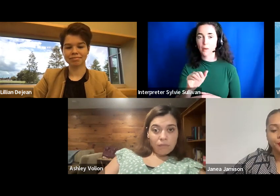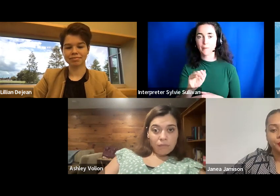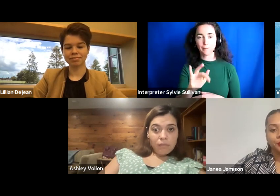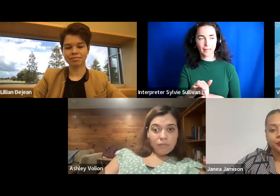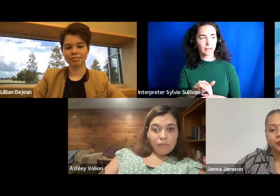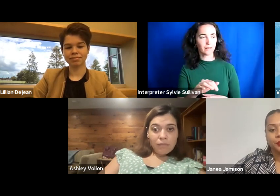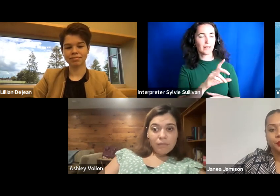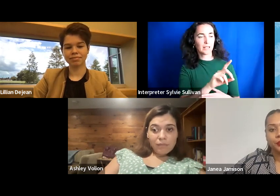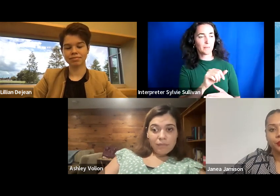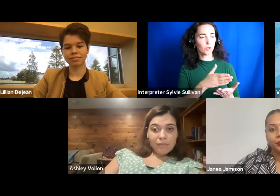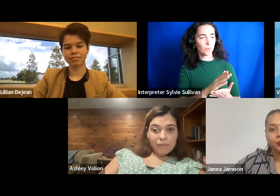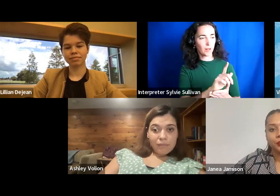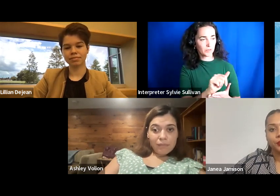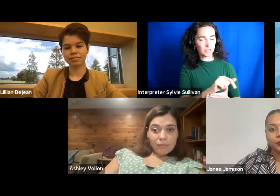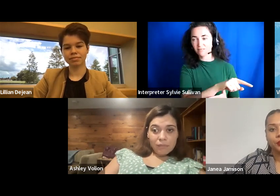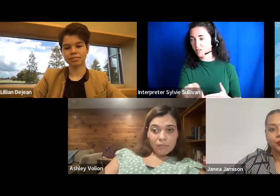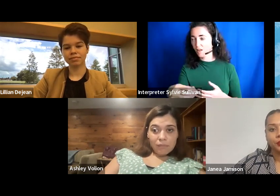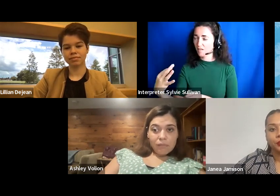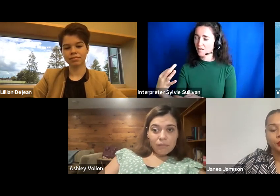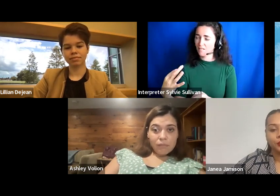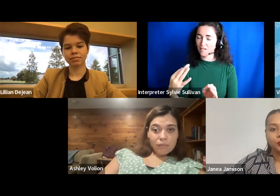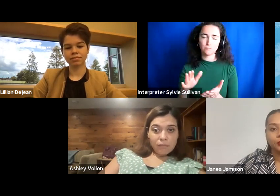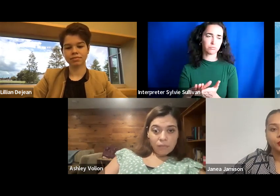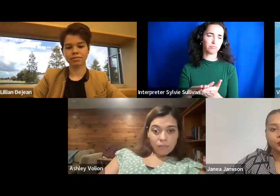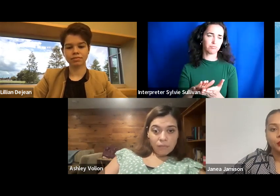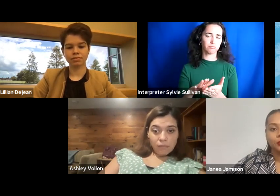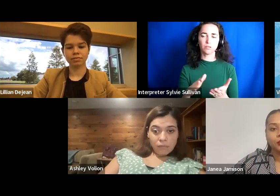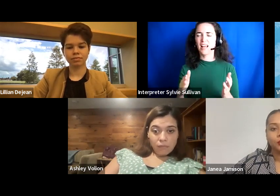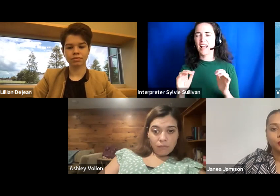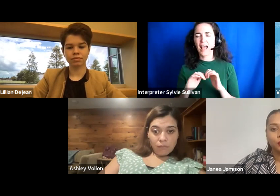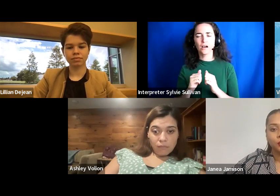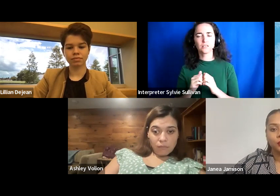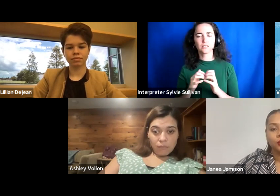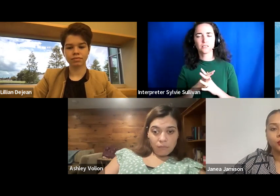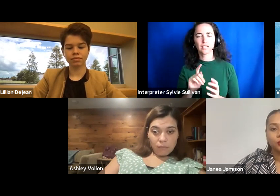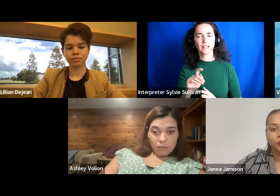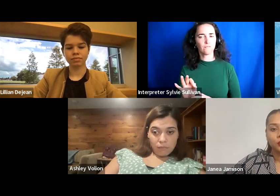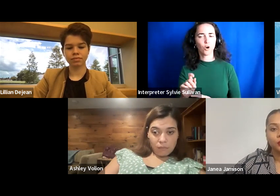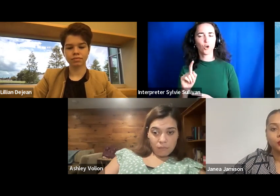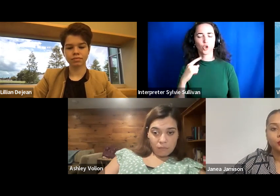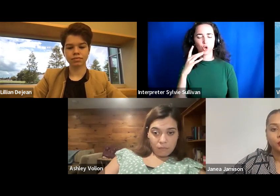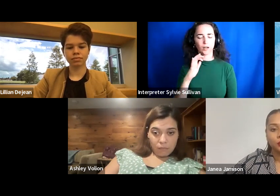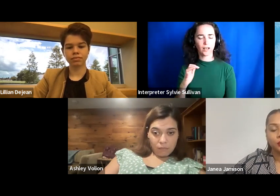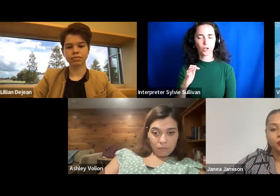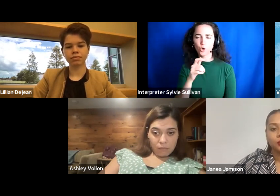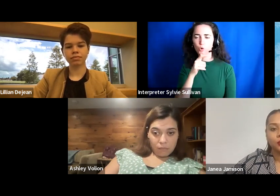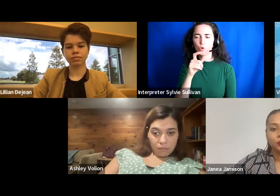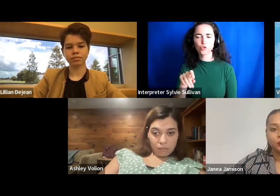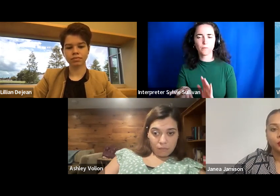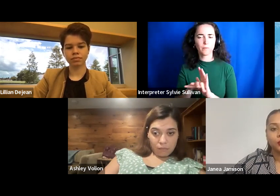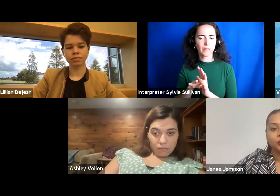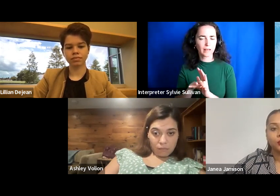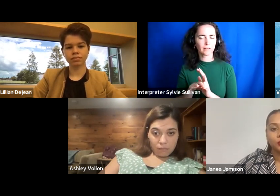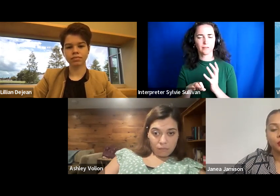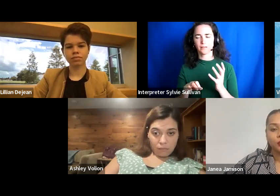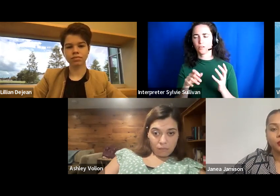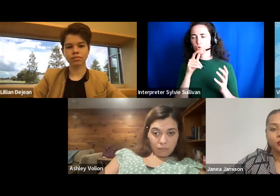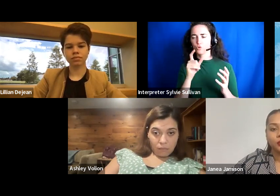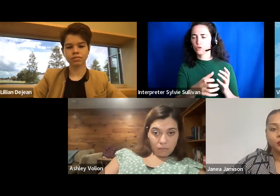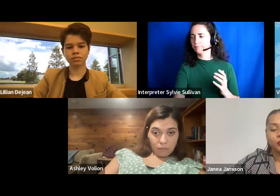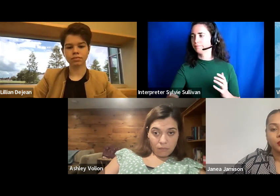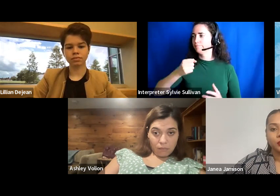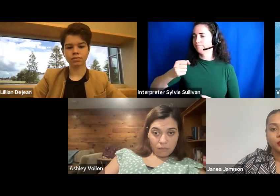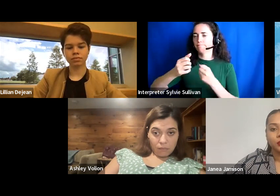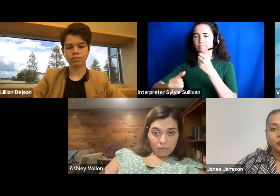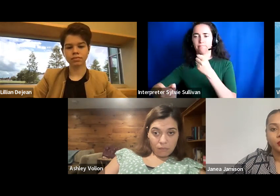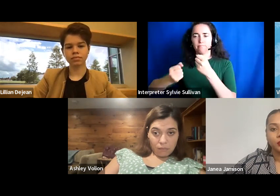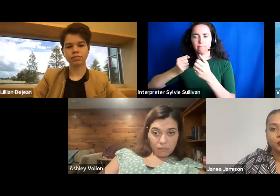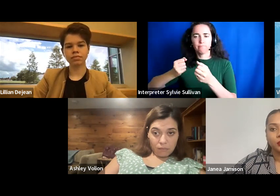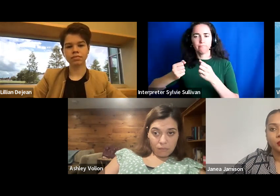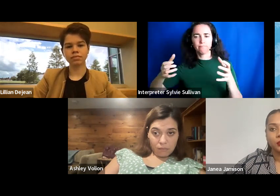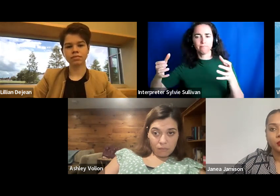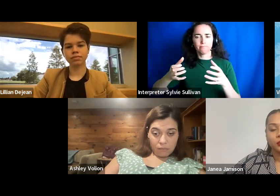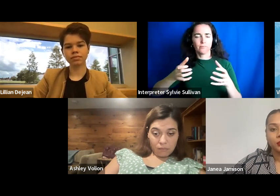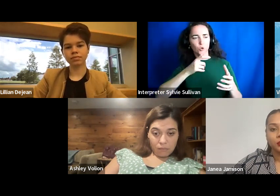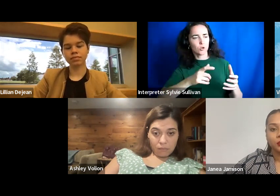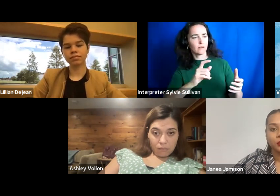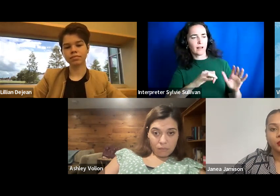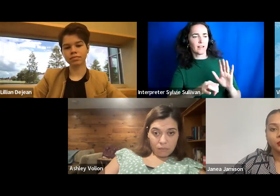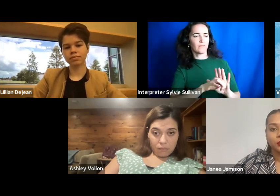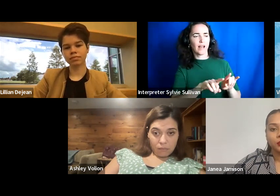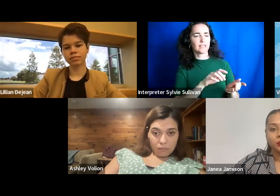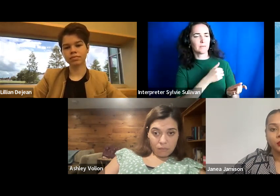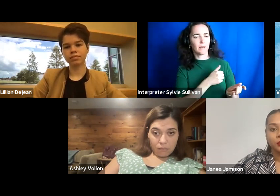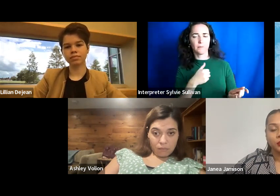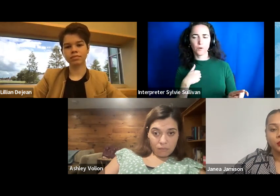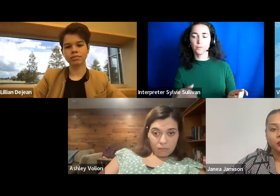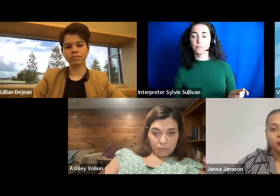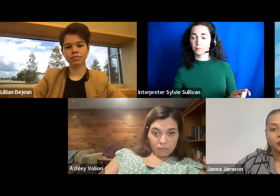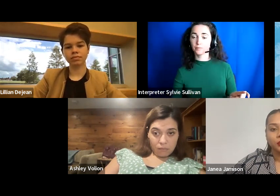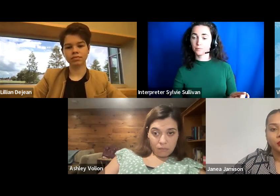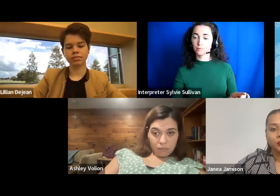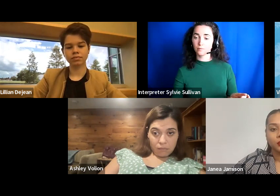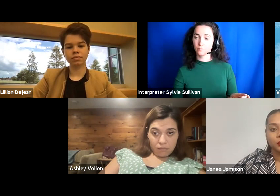Louisiana getting feedback on what even cultivating a task force should look like who should be appointed, designated in this resolution as membership. And we got the great feedback of saying, You know, not just appointees from a bunch of